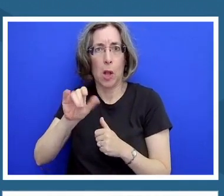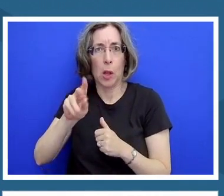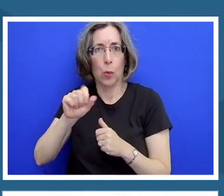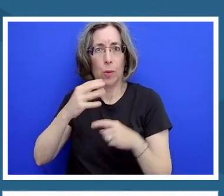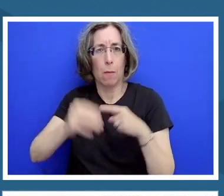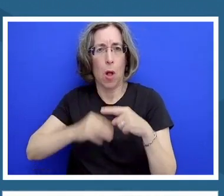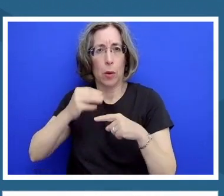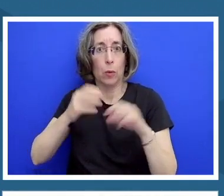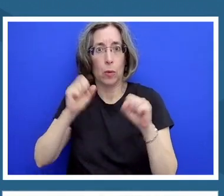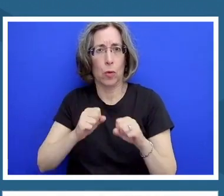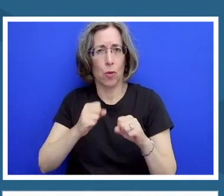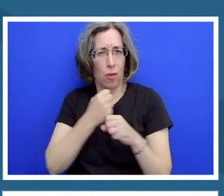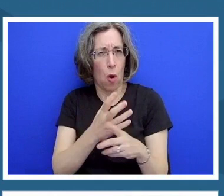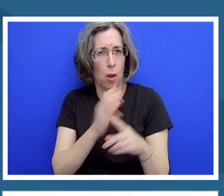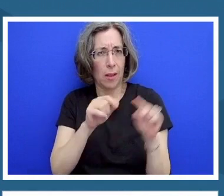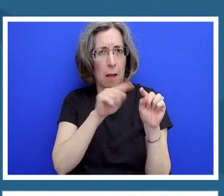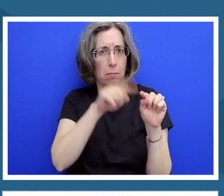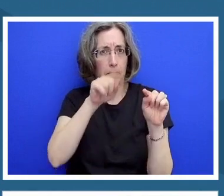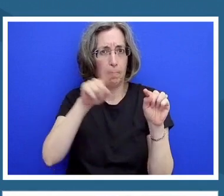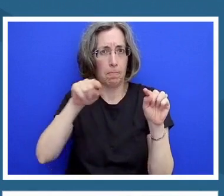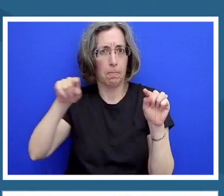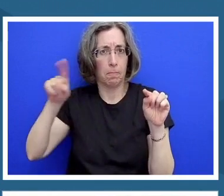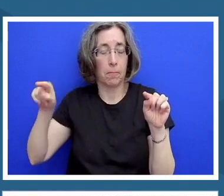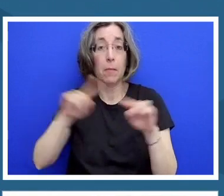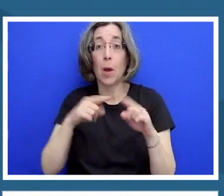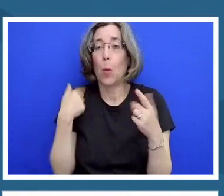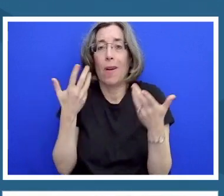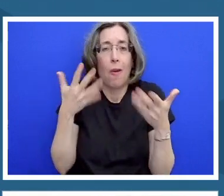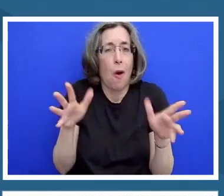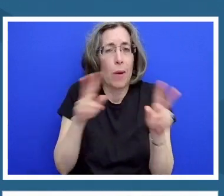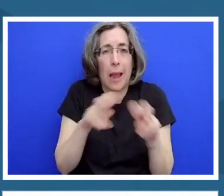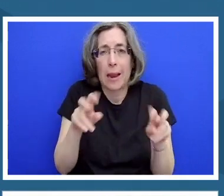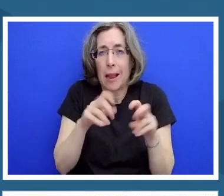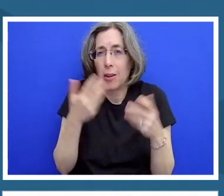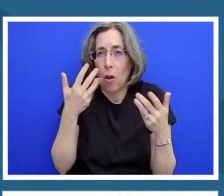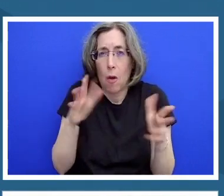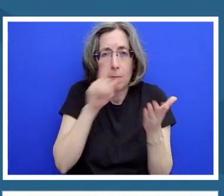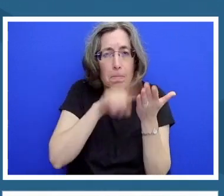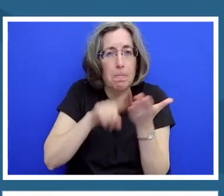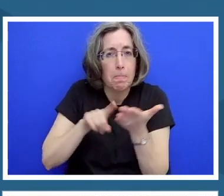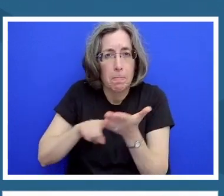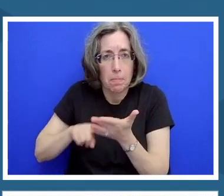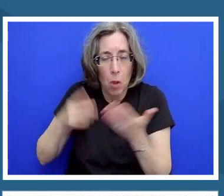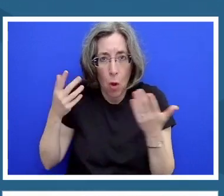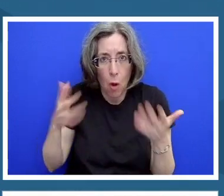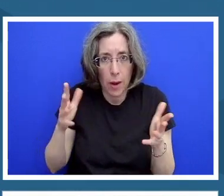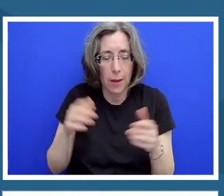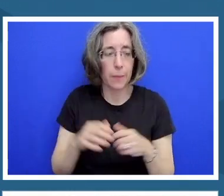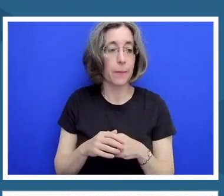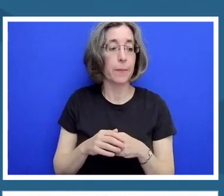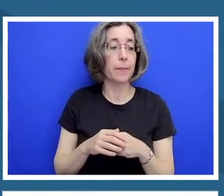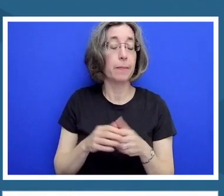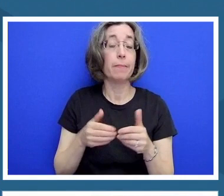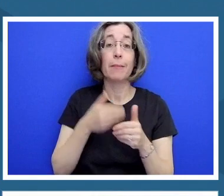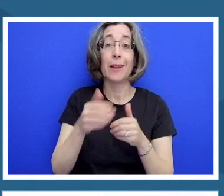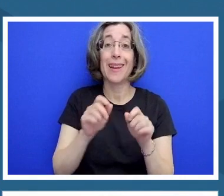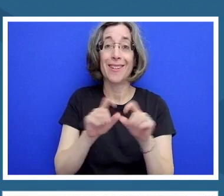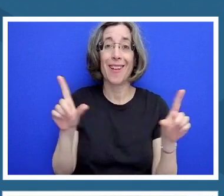right now that we are already doing this and right now um if you move to the next